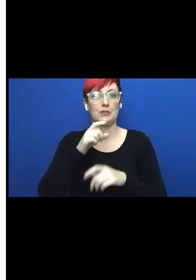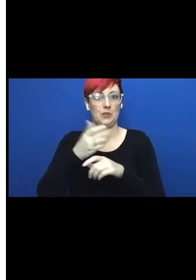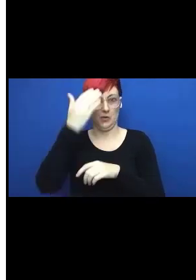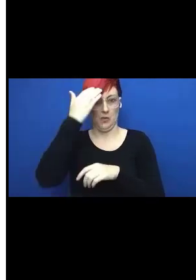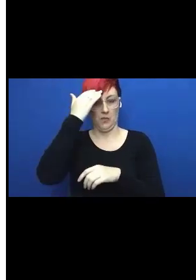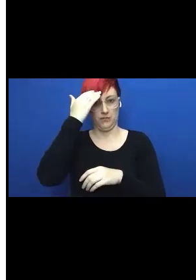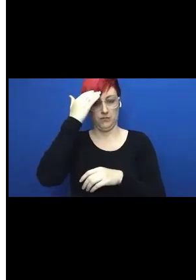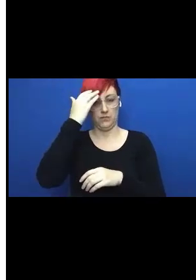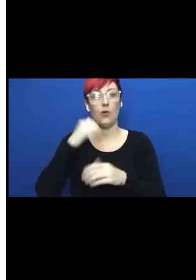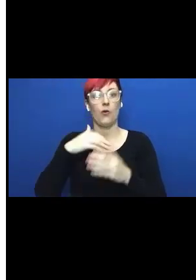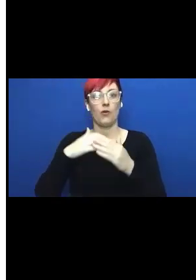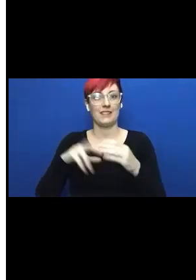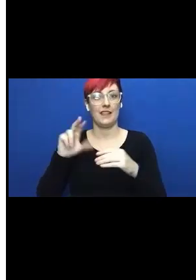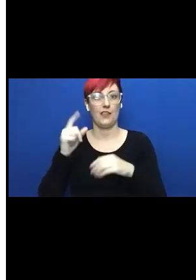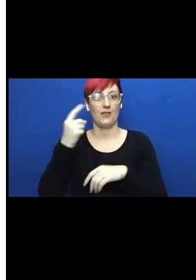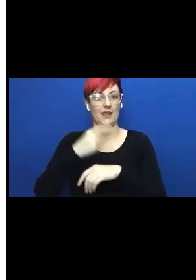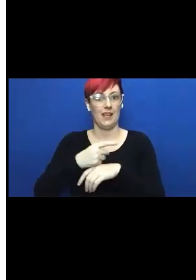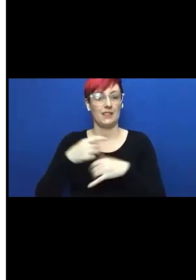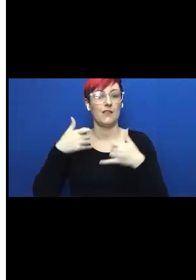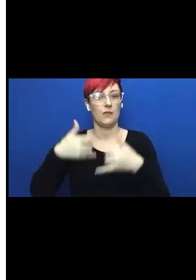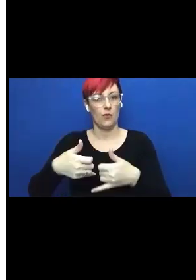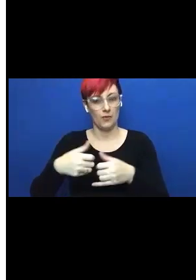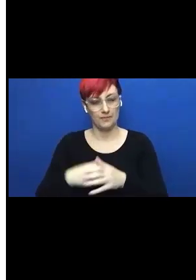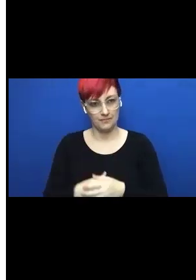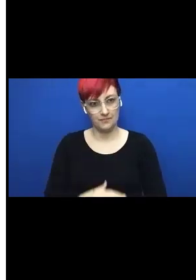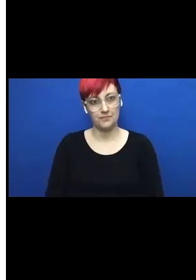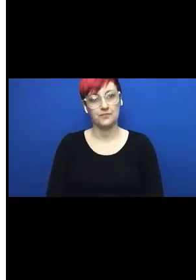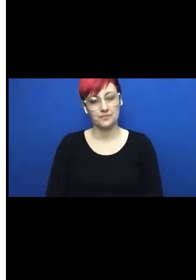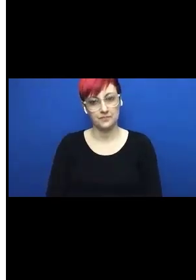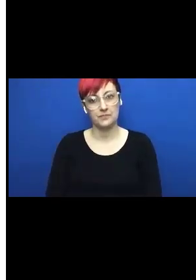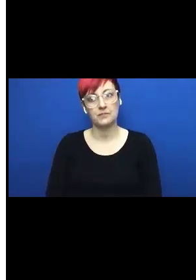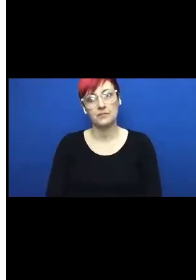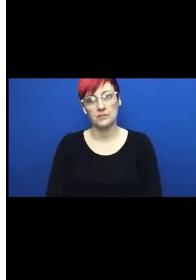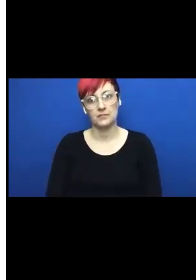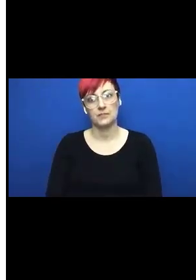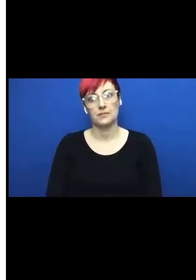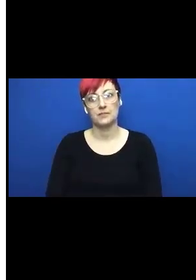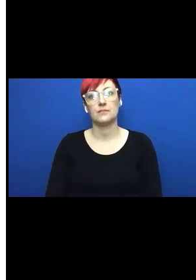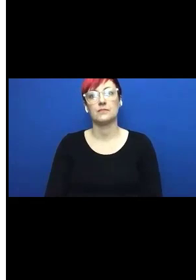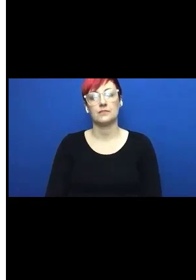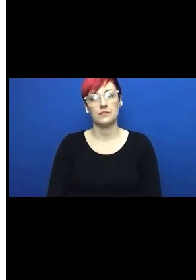or within the 30 days that we talked about before. And of course that's other support.